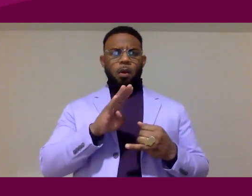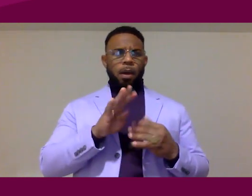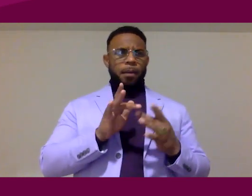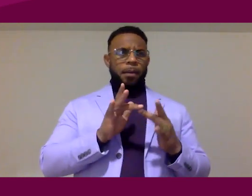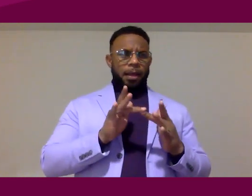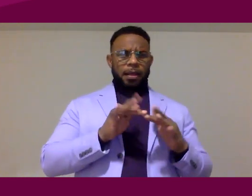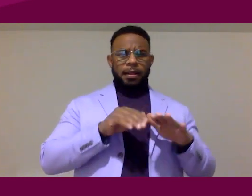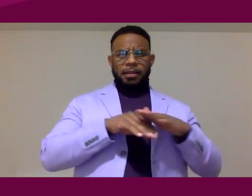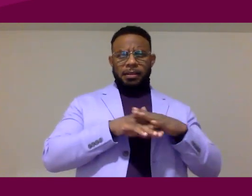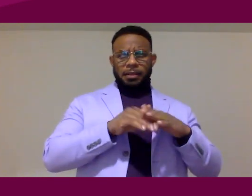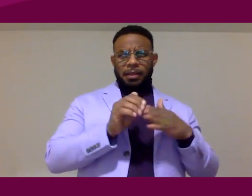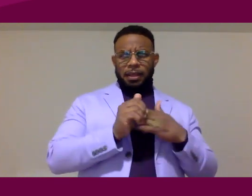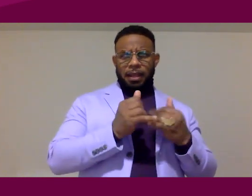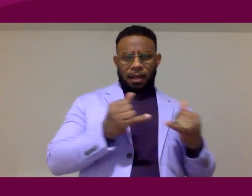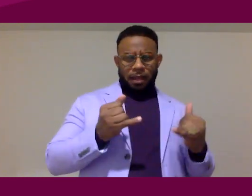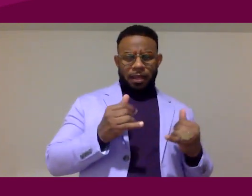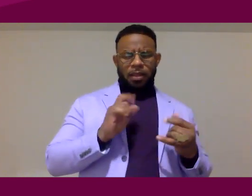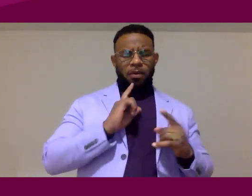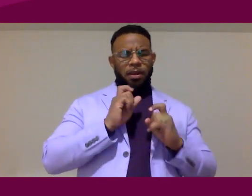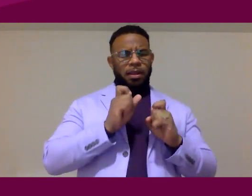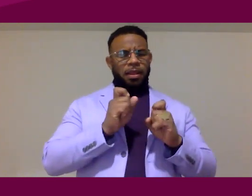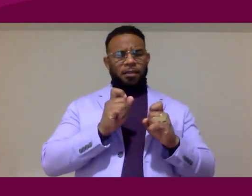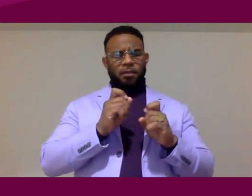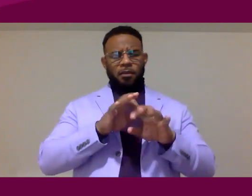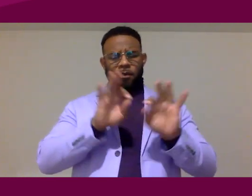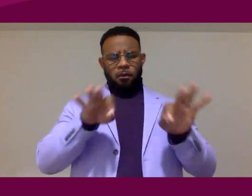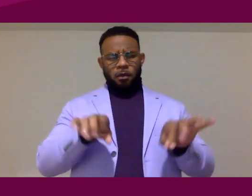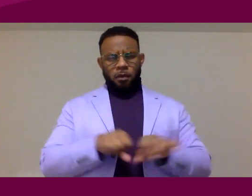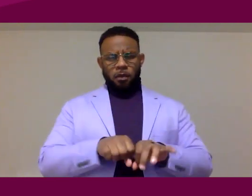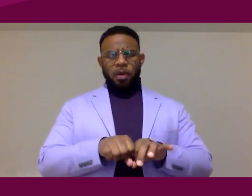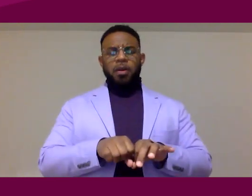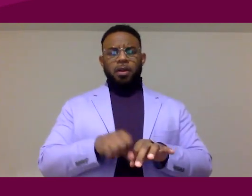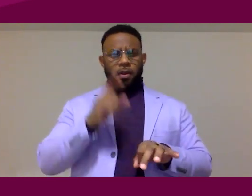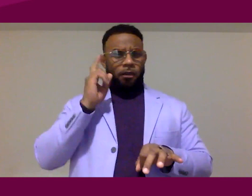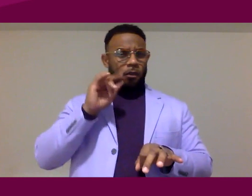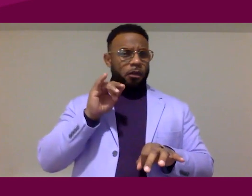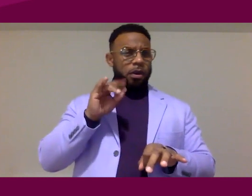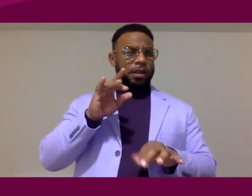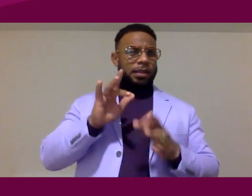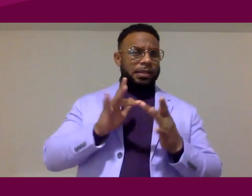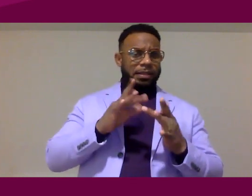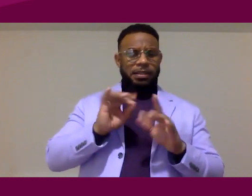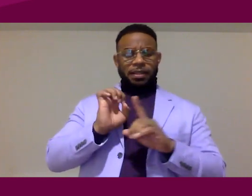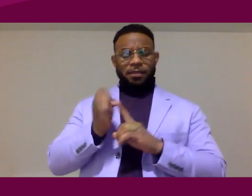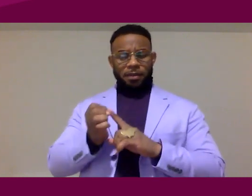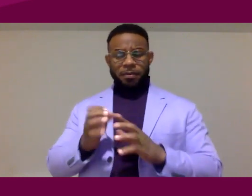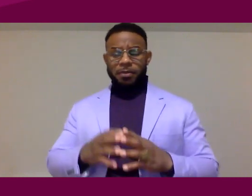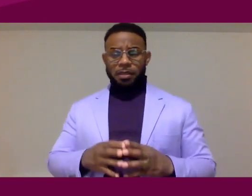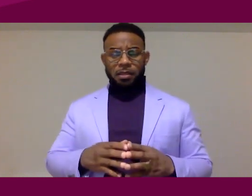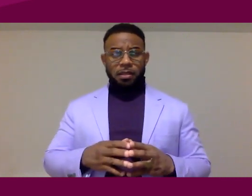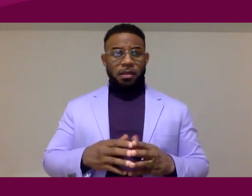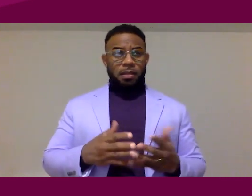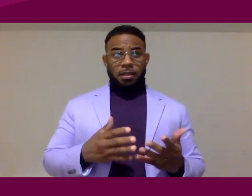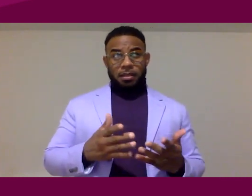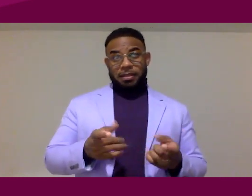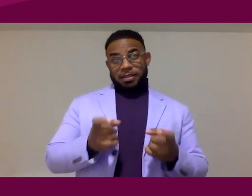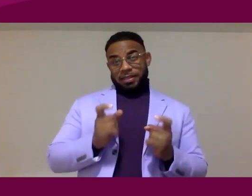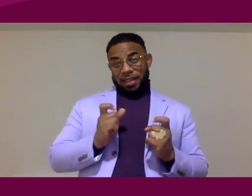guidelines, which really gave a framework for the digital environment and gave us a